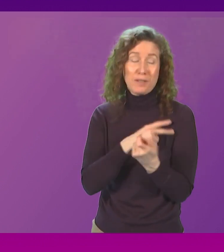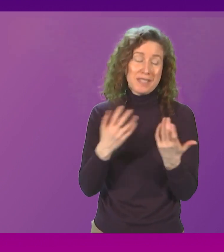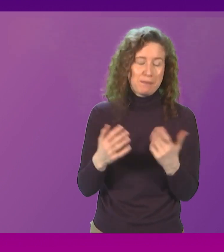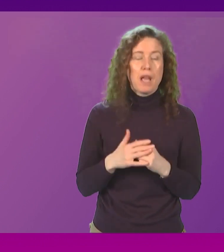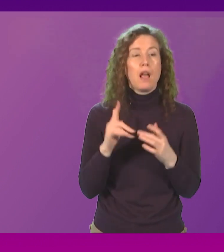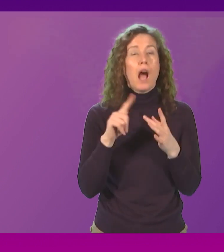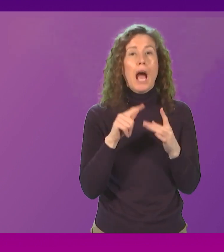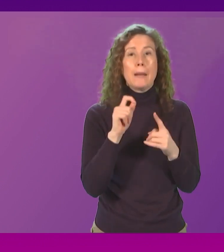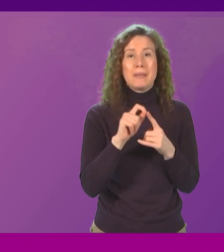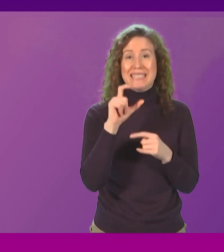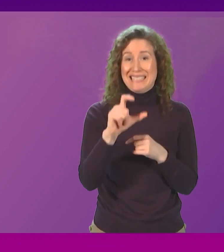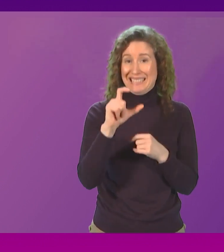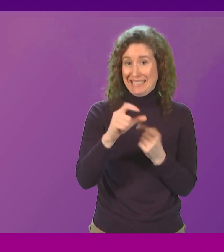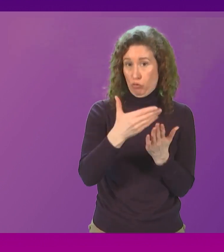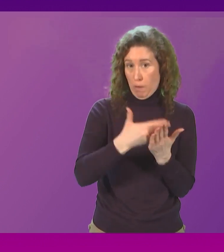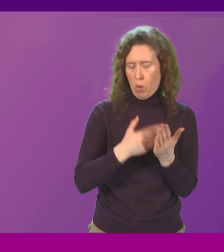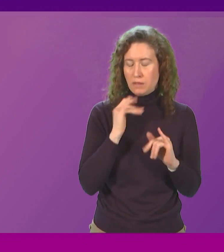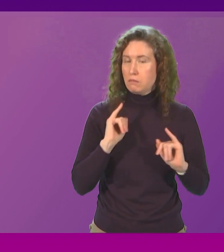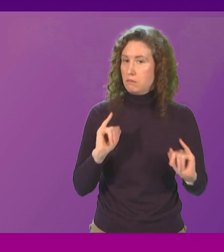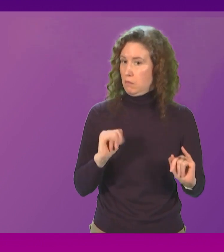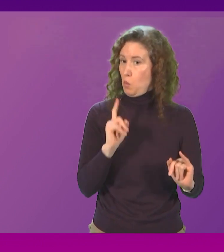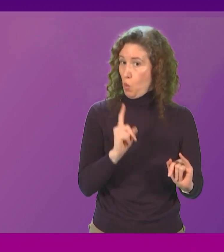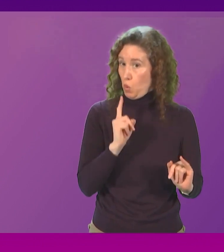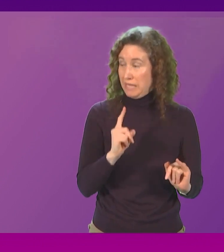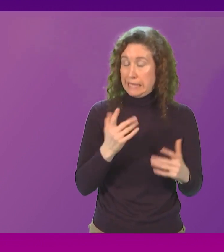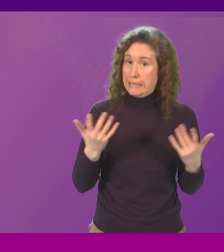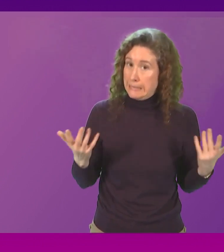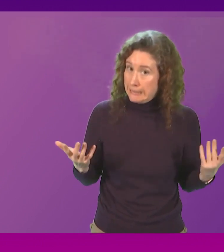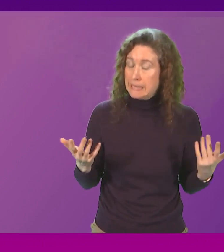The IPCC report gave stark warnings about how, if we are to have any hope of tackling